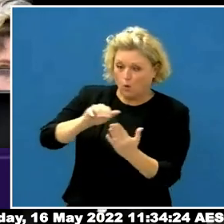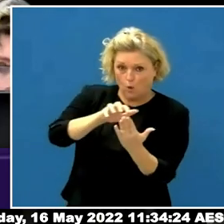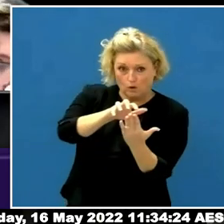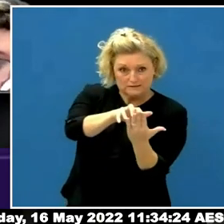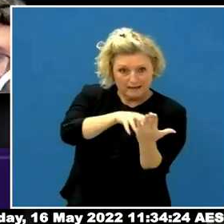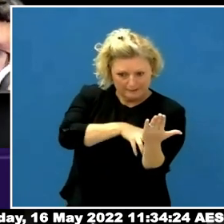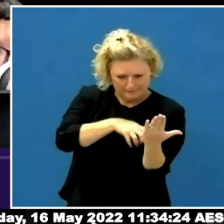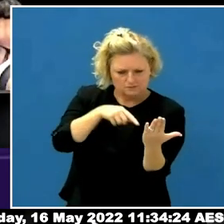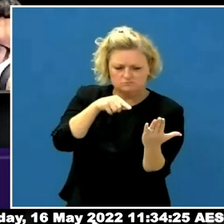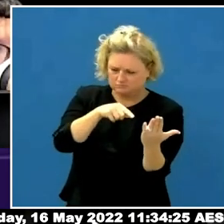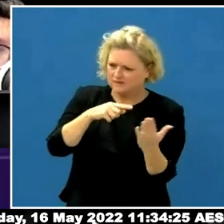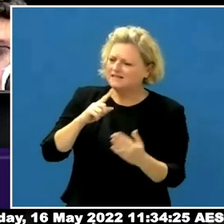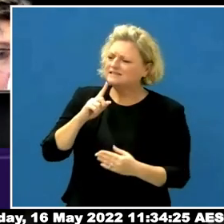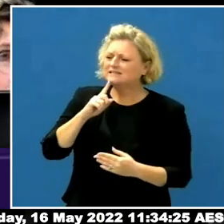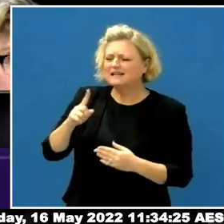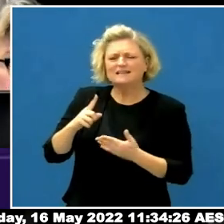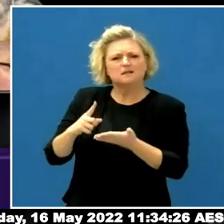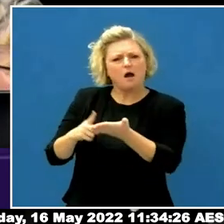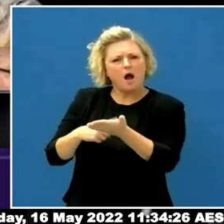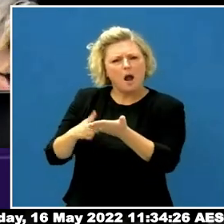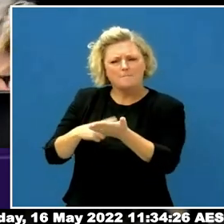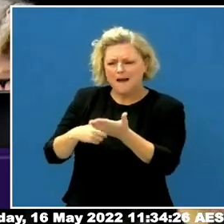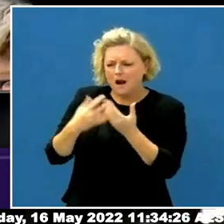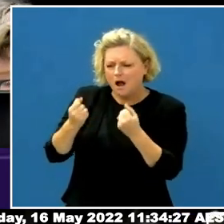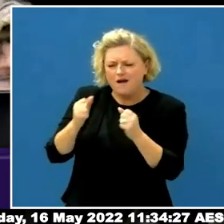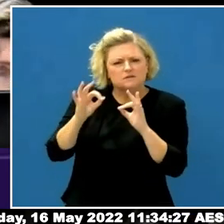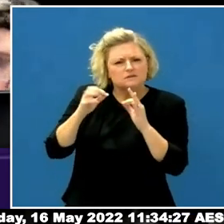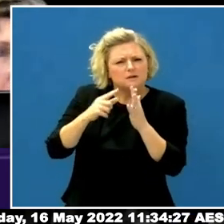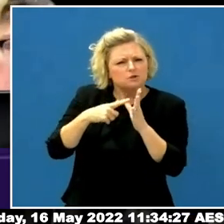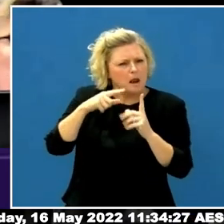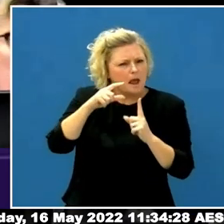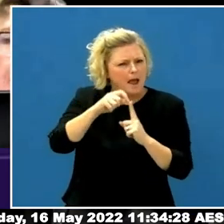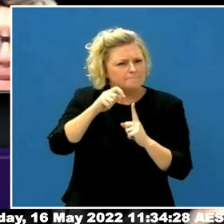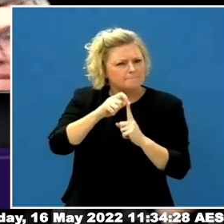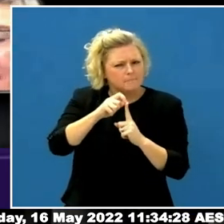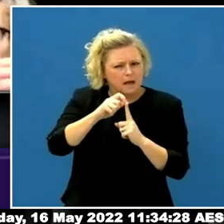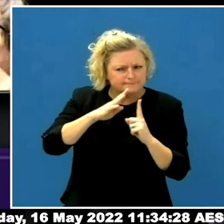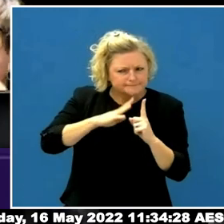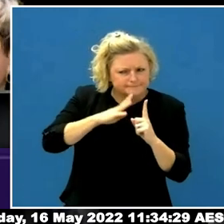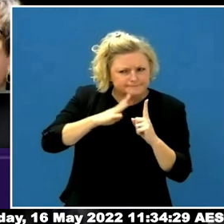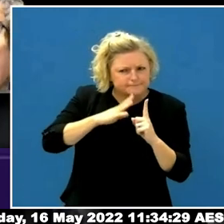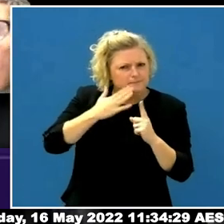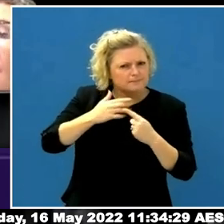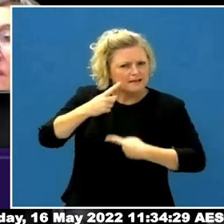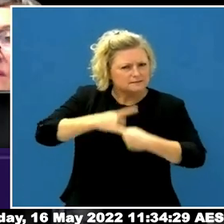installed the app. Can you just explain to us how the app works and the relationship of the communication?